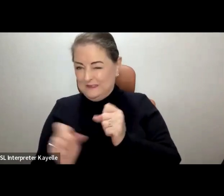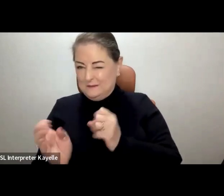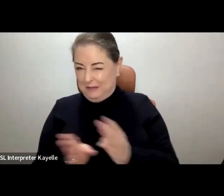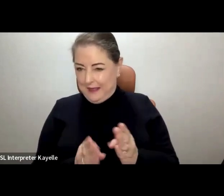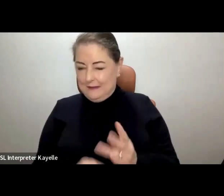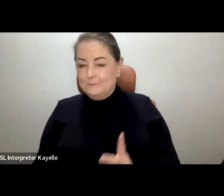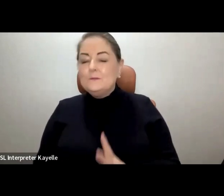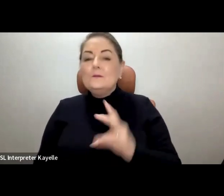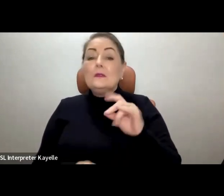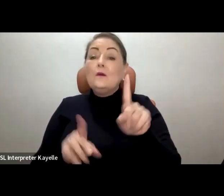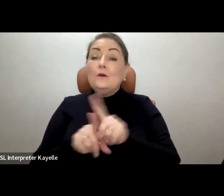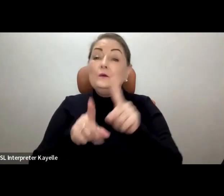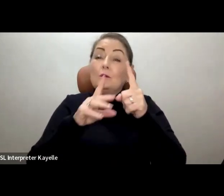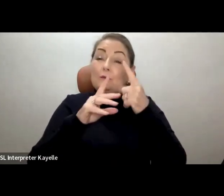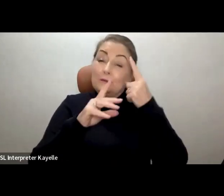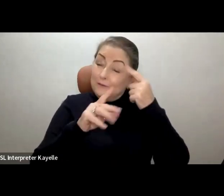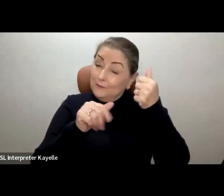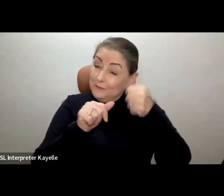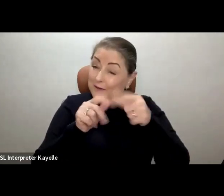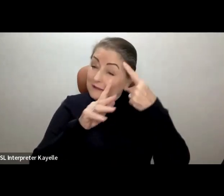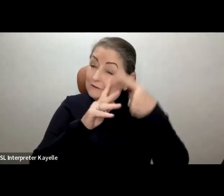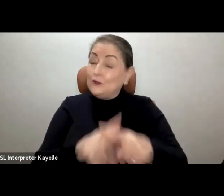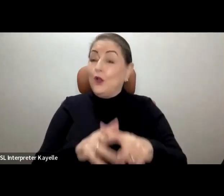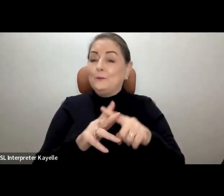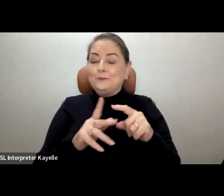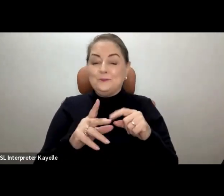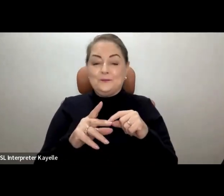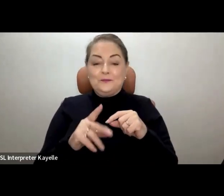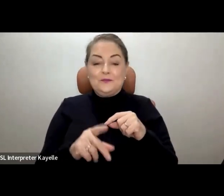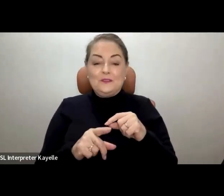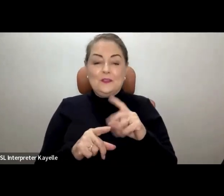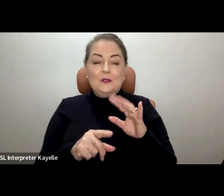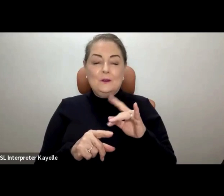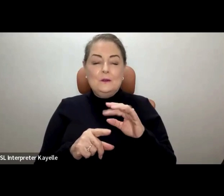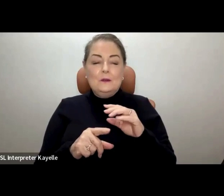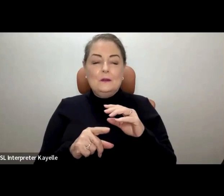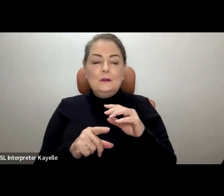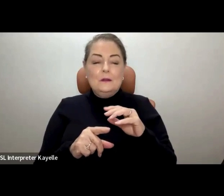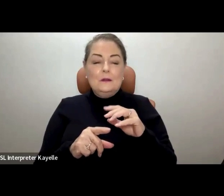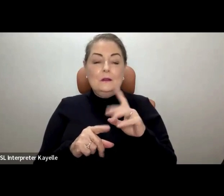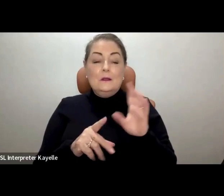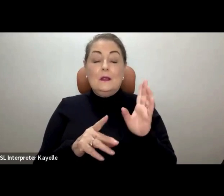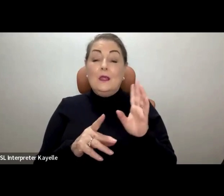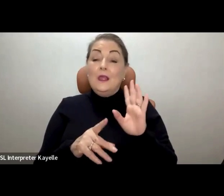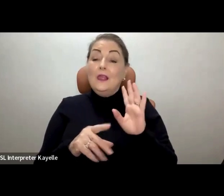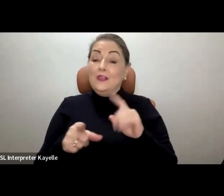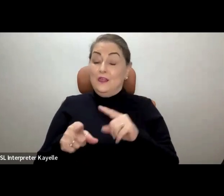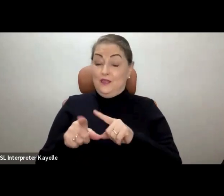off with, with our art, our star not being able to be called to a